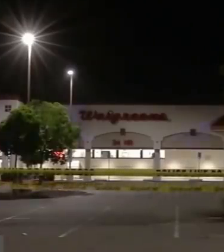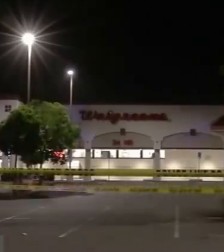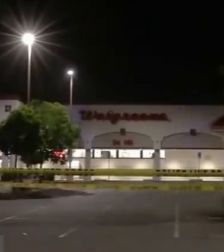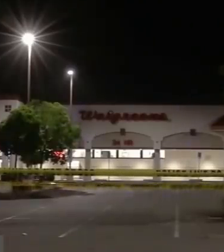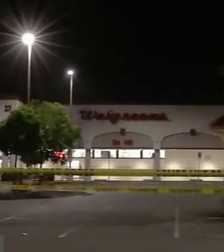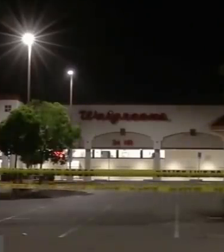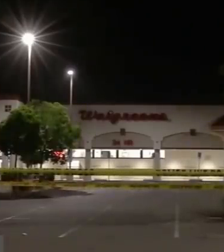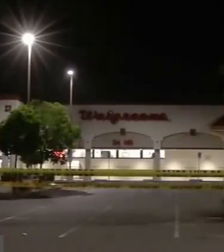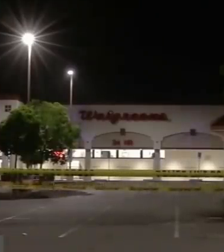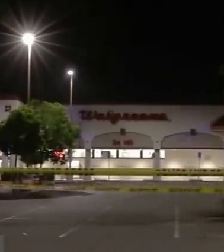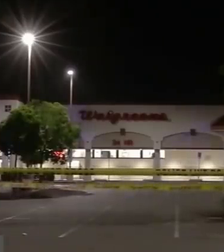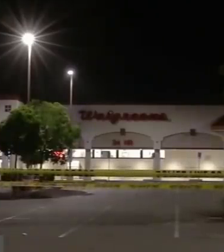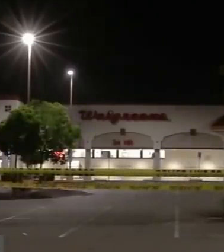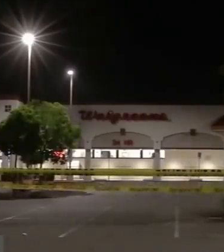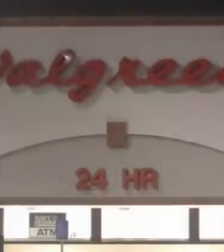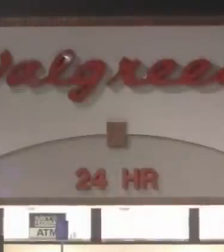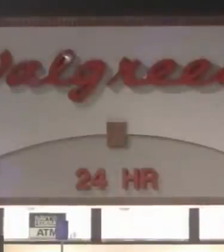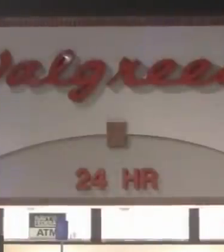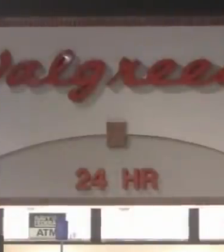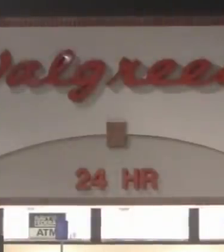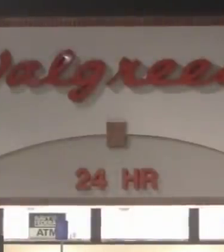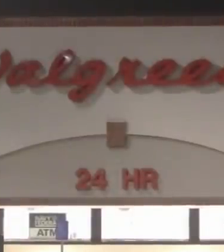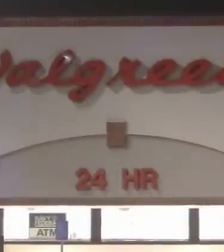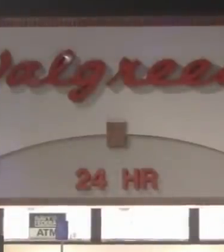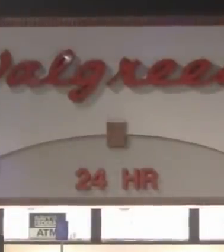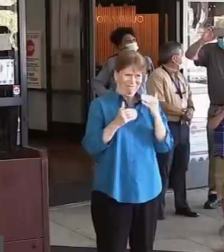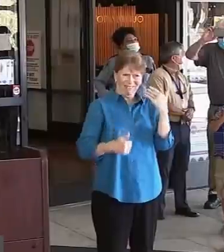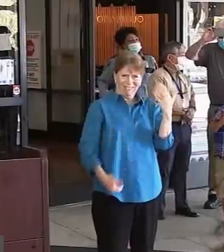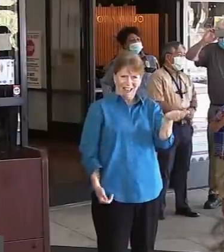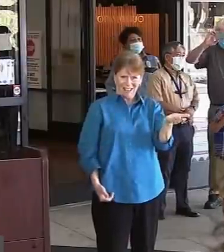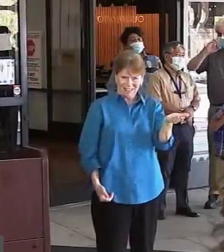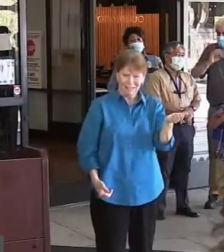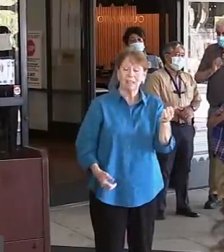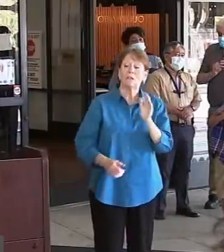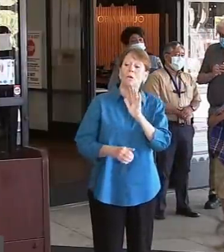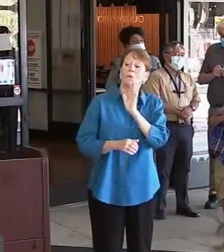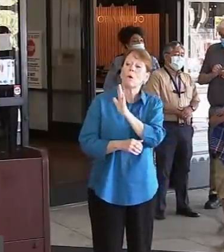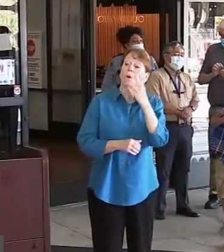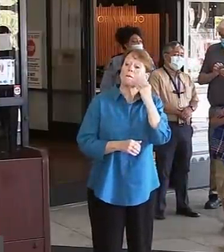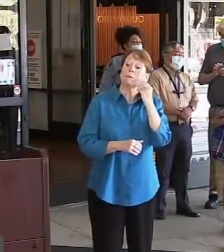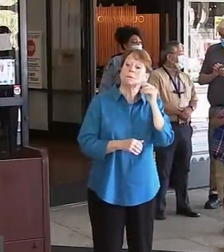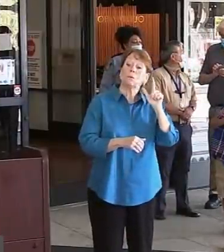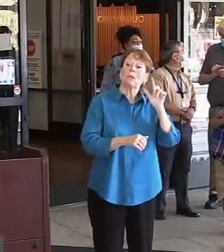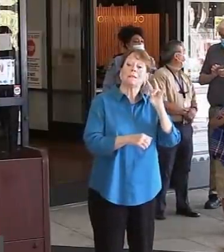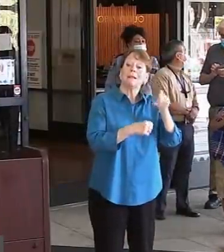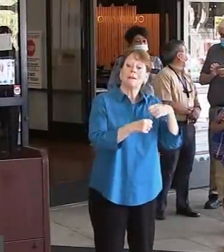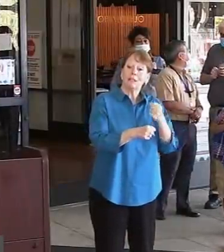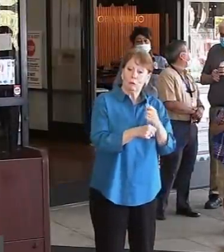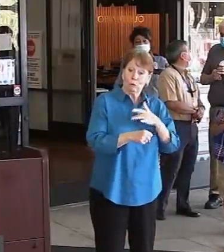Reporter: THE DEPARTMENT HAS 45 DAYS TO RELEASE BODY WORN VIDEO.